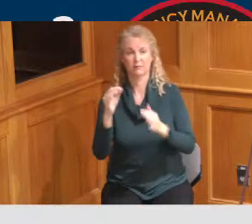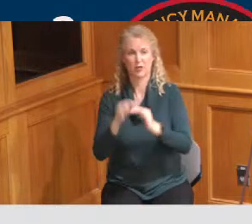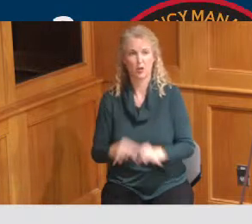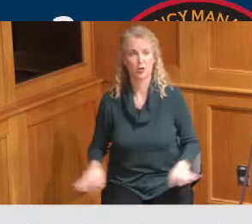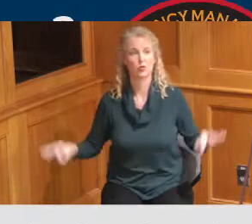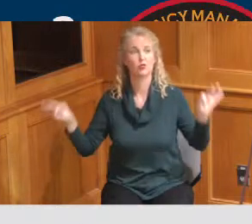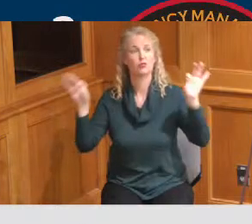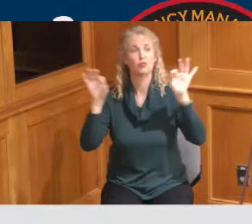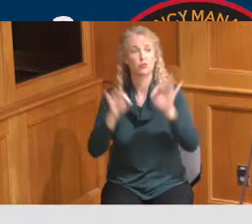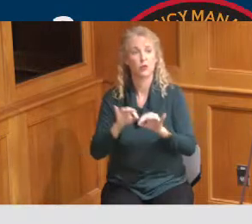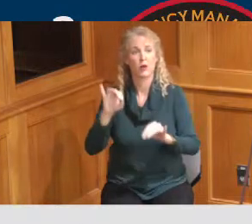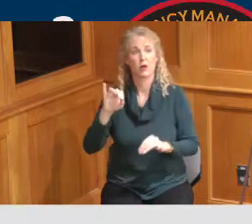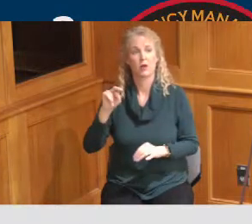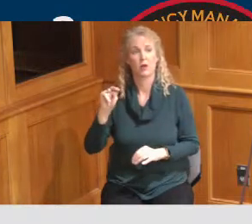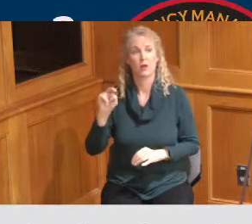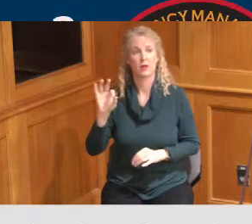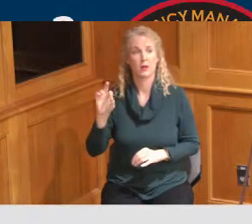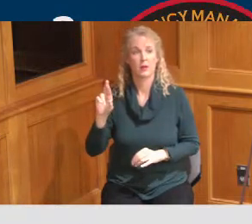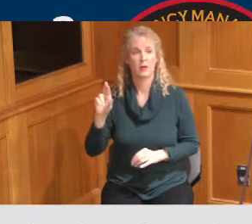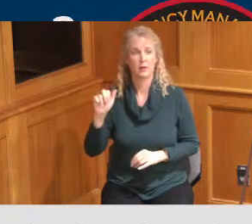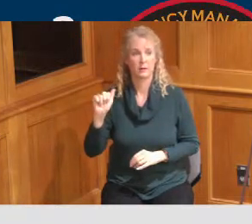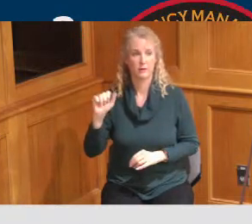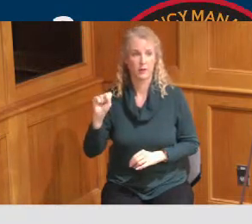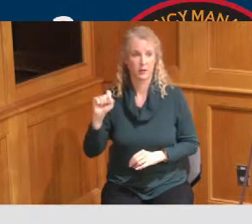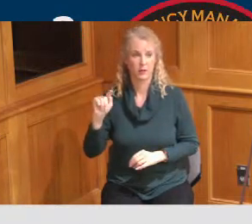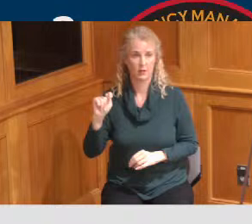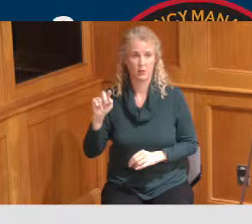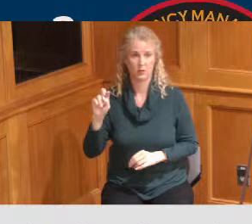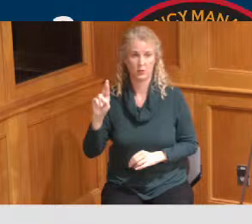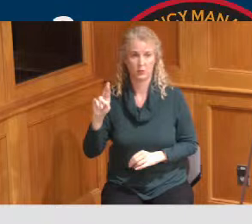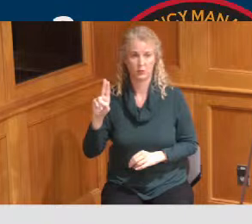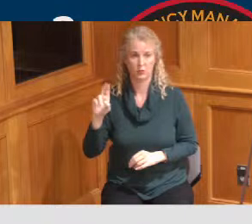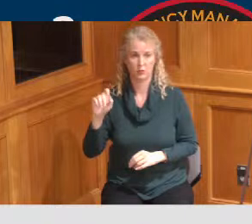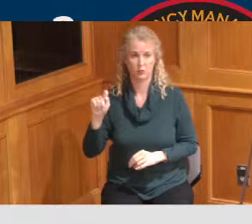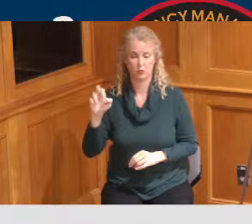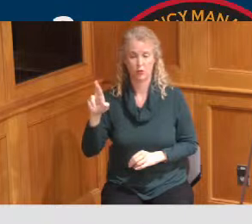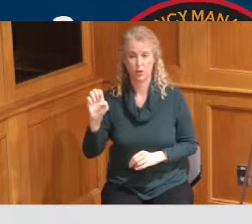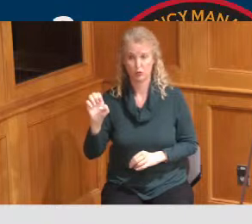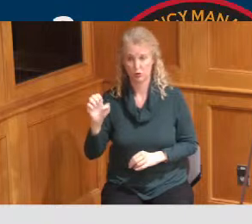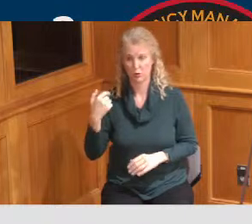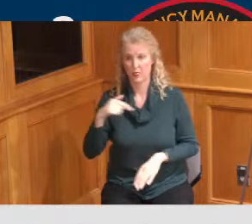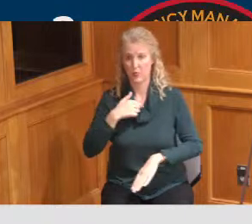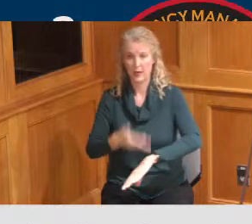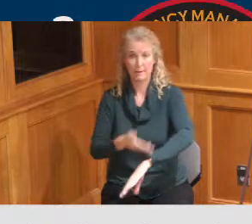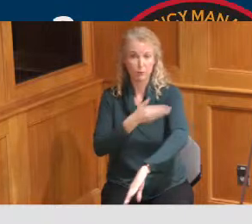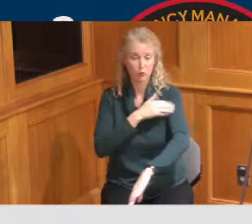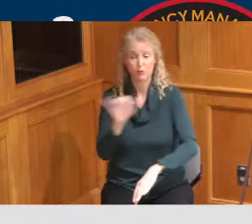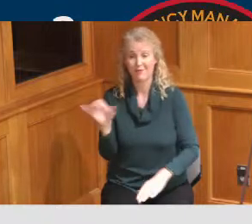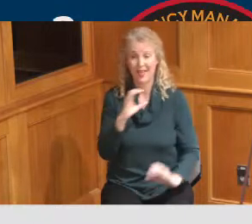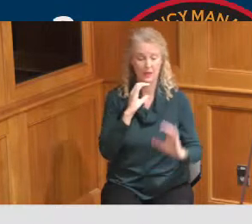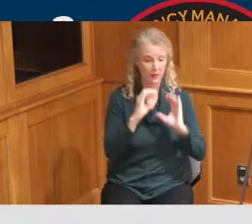dhs's 16 critical infrastructure sectors so that's Communications that's water that's Transportation